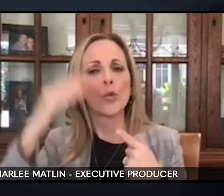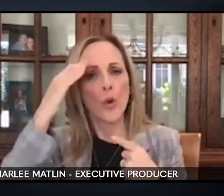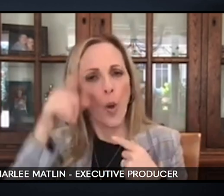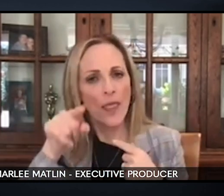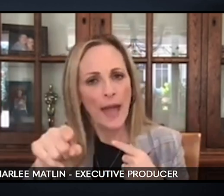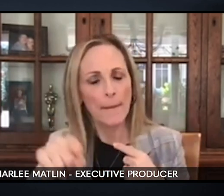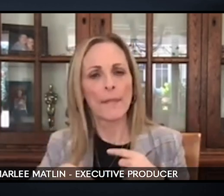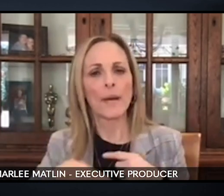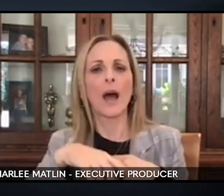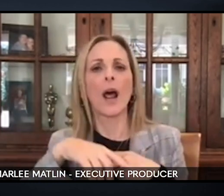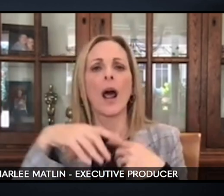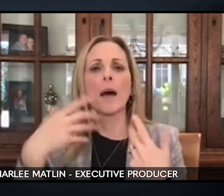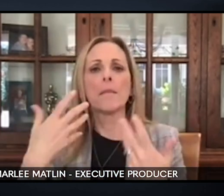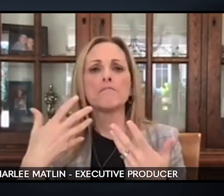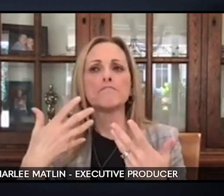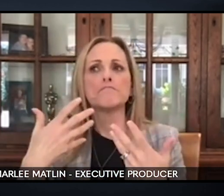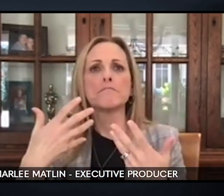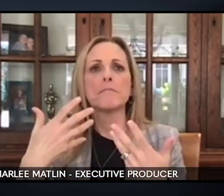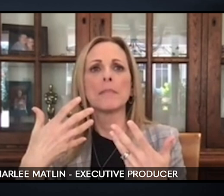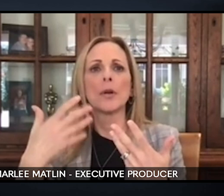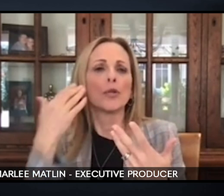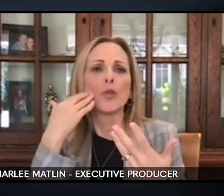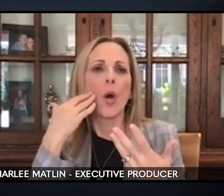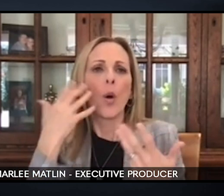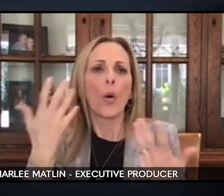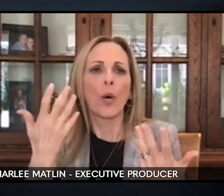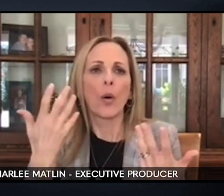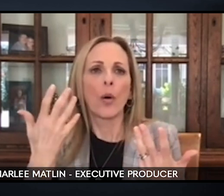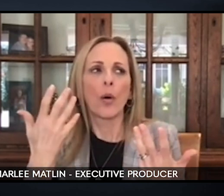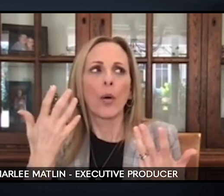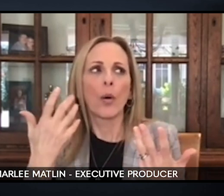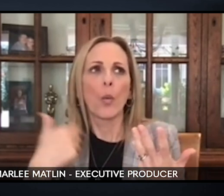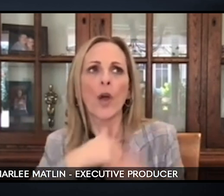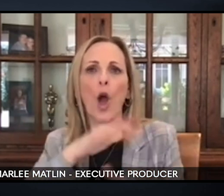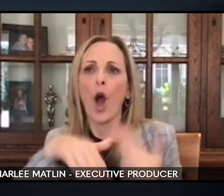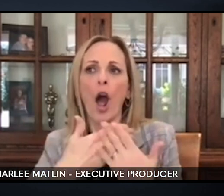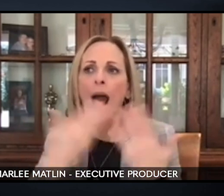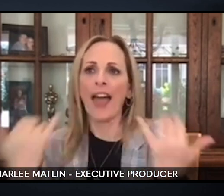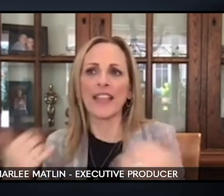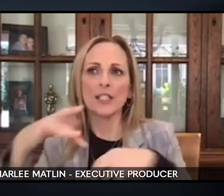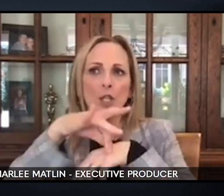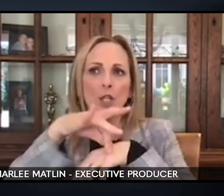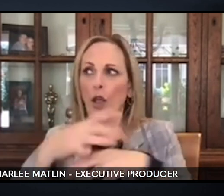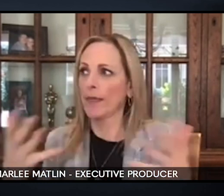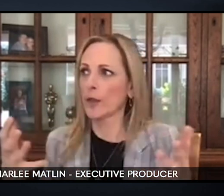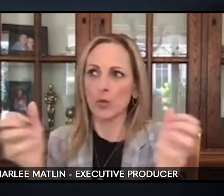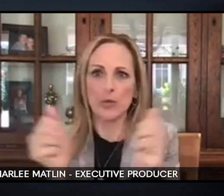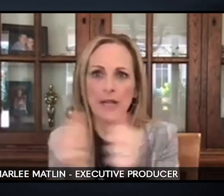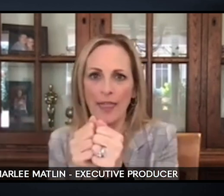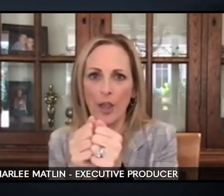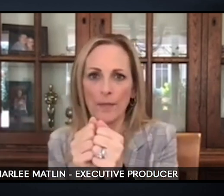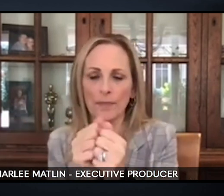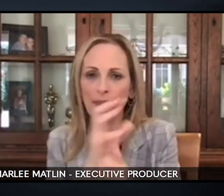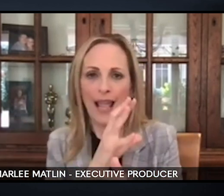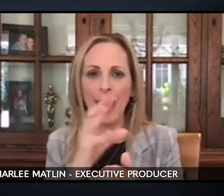just by strictly looking at them, that you, that we all live on this earth